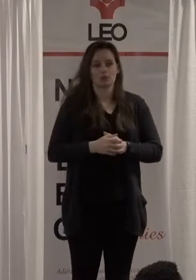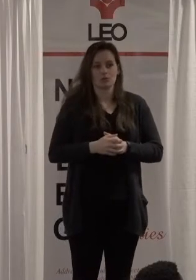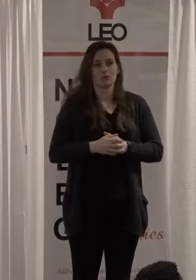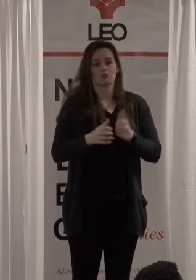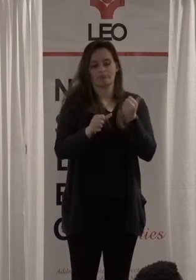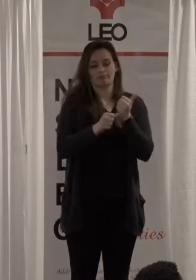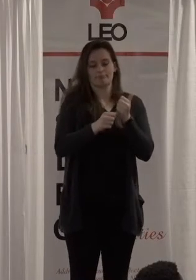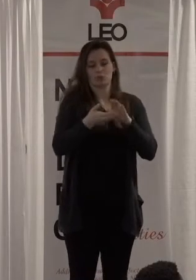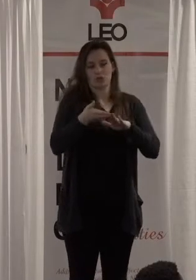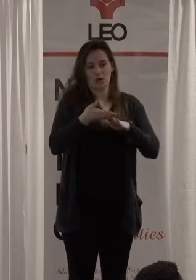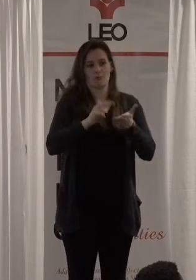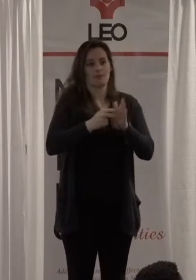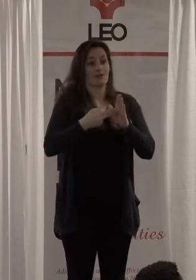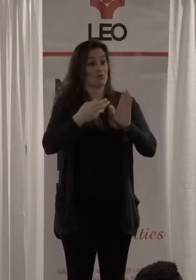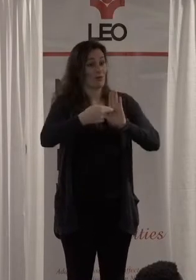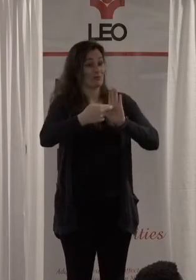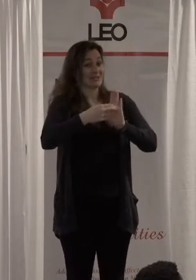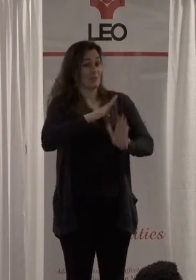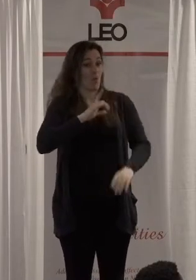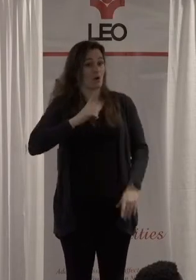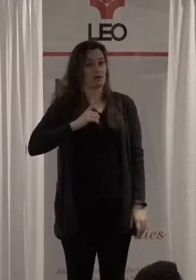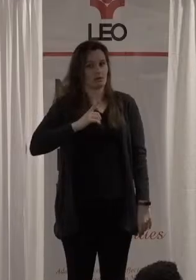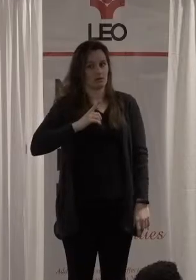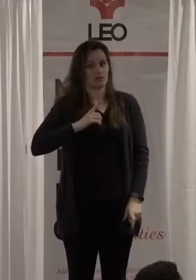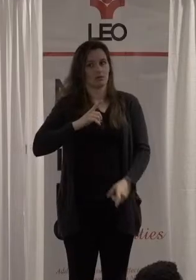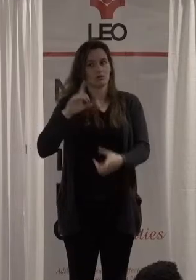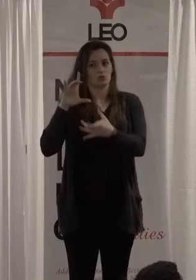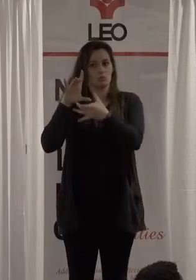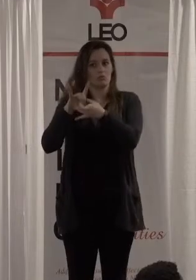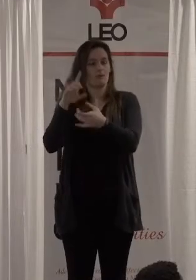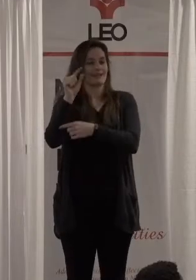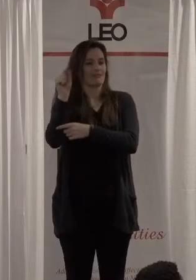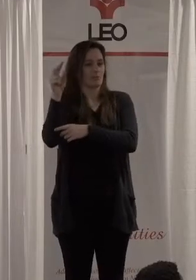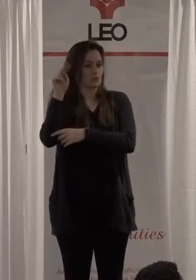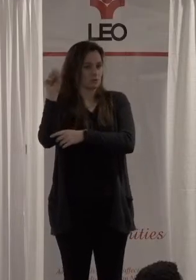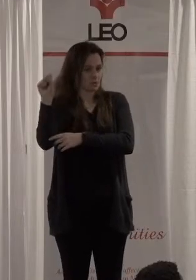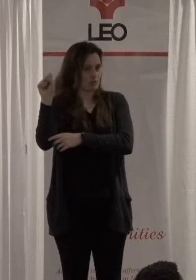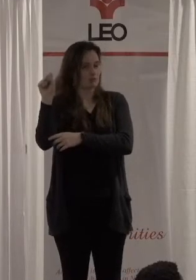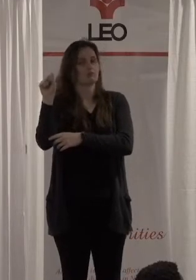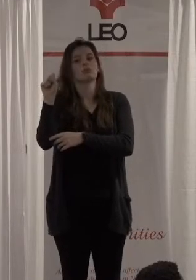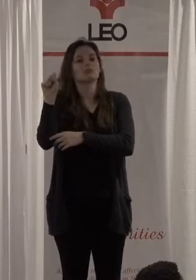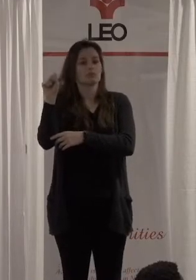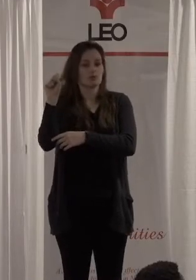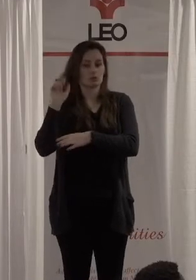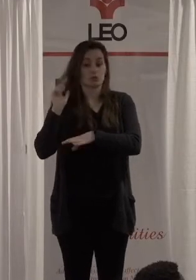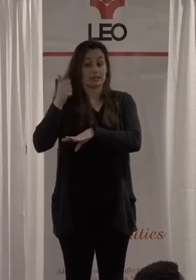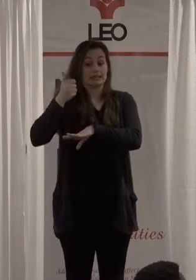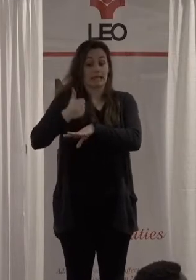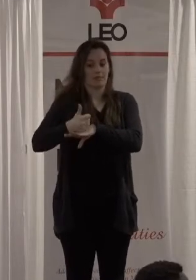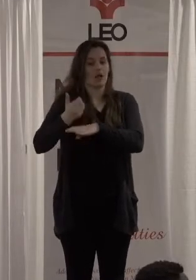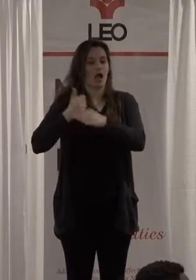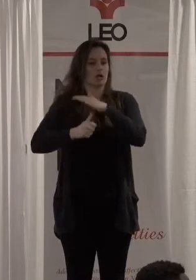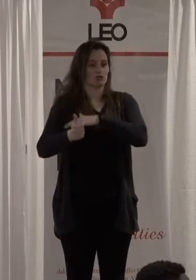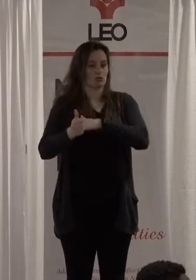WHICH IS A BOARD OF THE GOVERNMENT OF NOVA SCOTIA ESTABLISHED UNDER THE ACCESSIBILITY ACT.